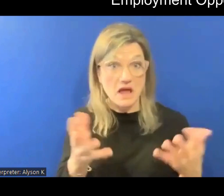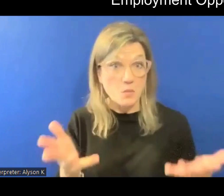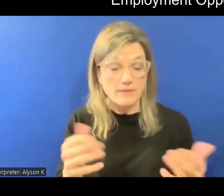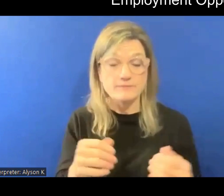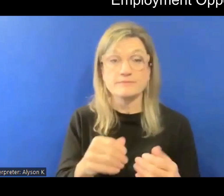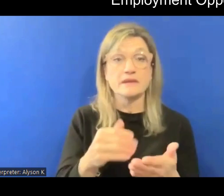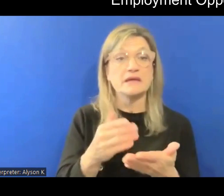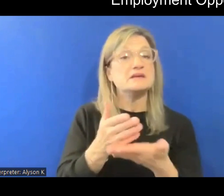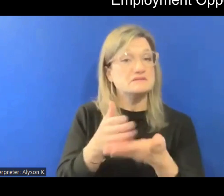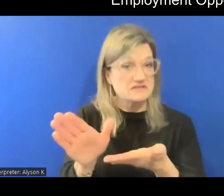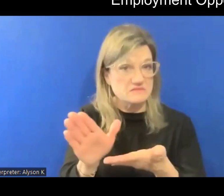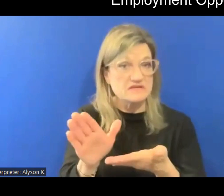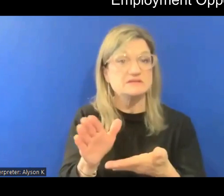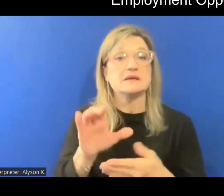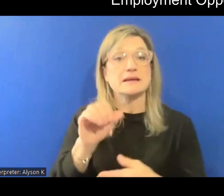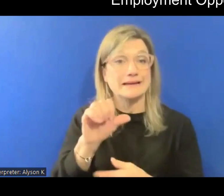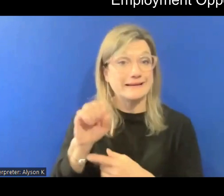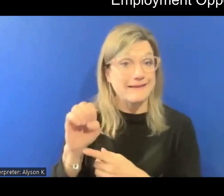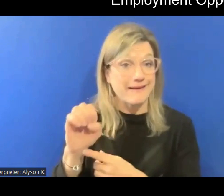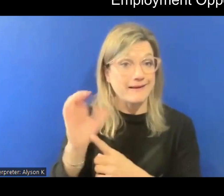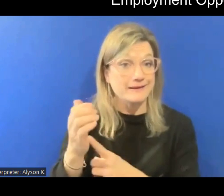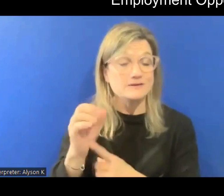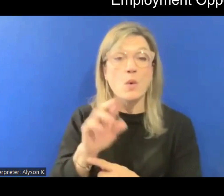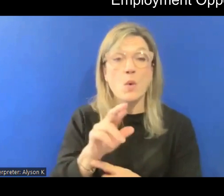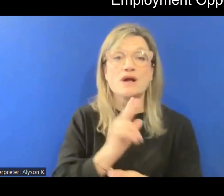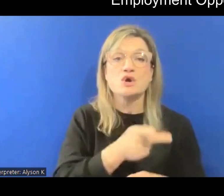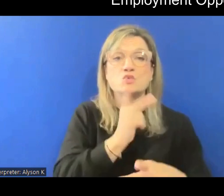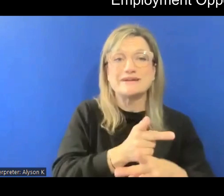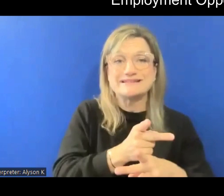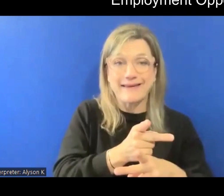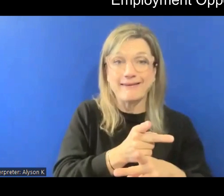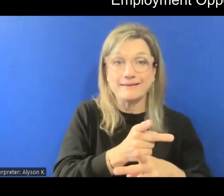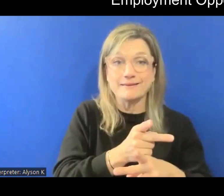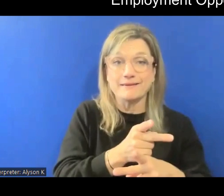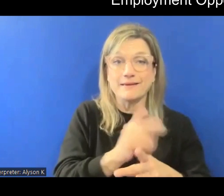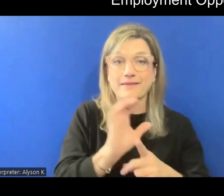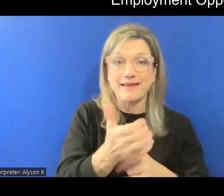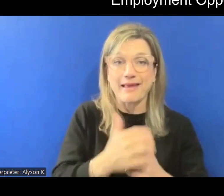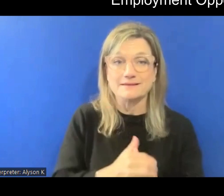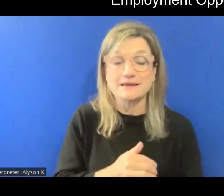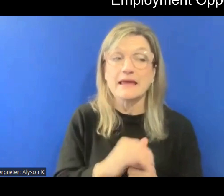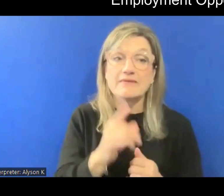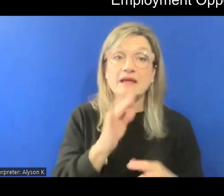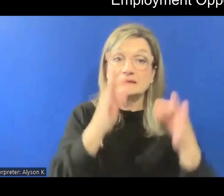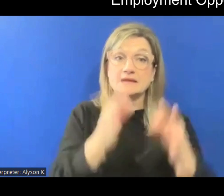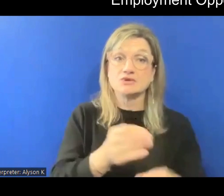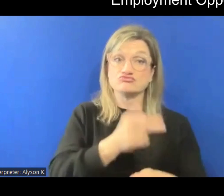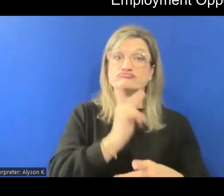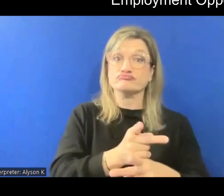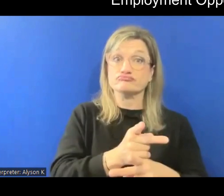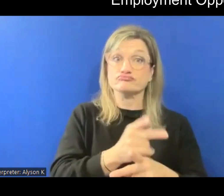can also do what is called retain the case. If they retain the case, that doesn't mean